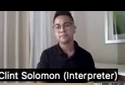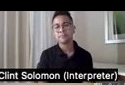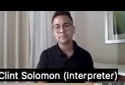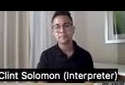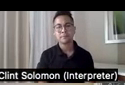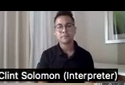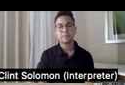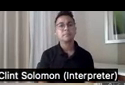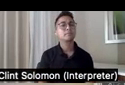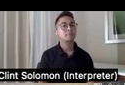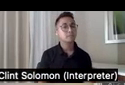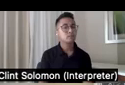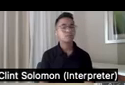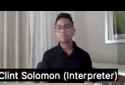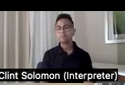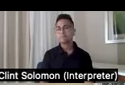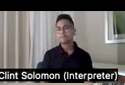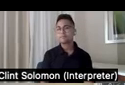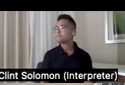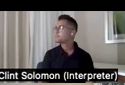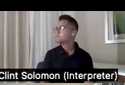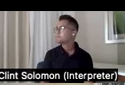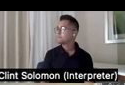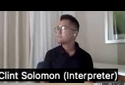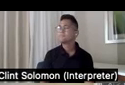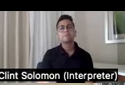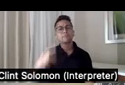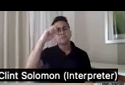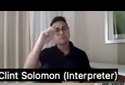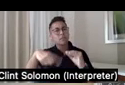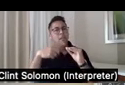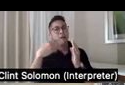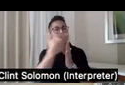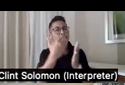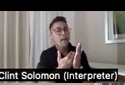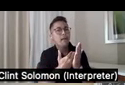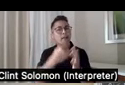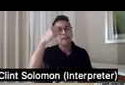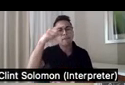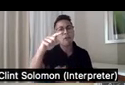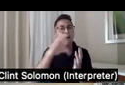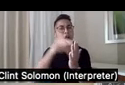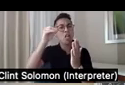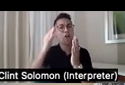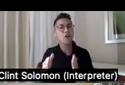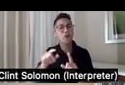so what are our goals then when we think about lessons for learners who are at the stage of